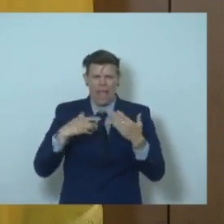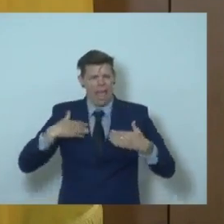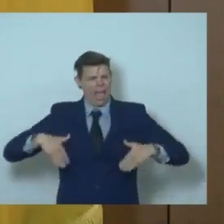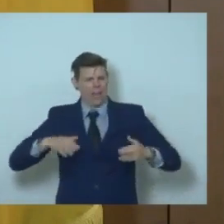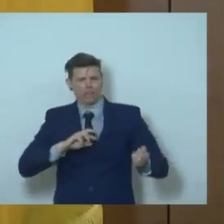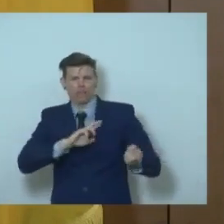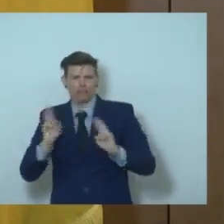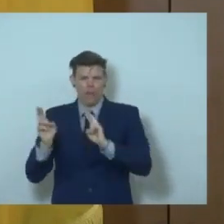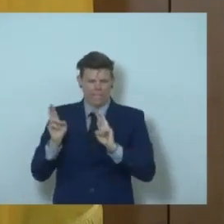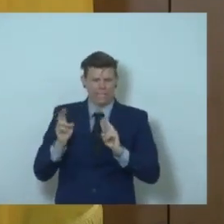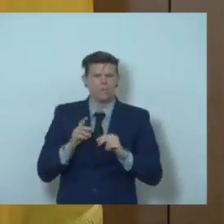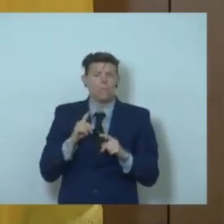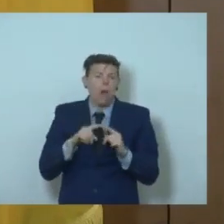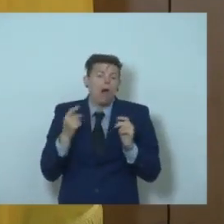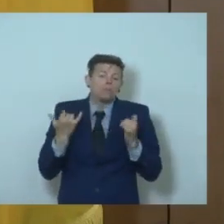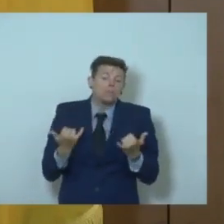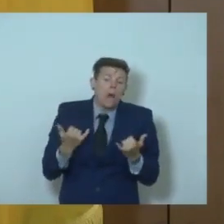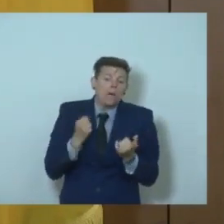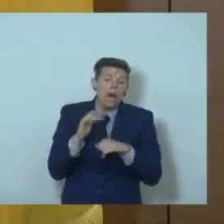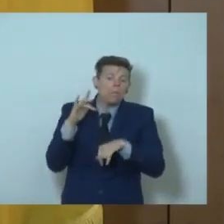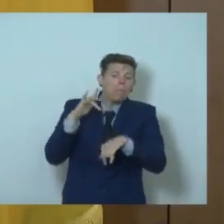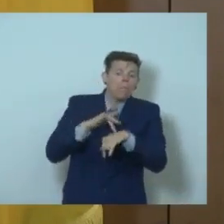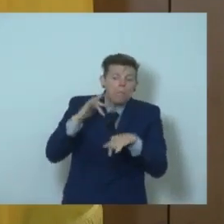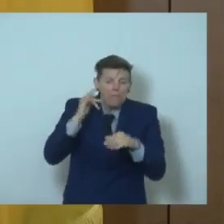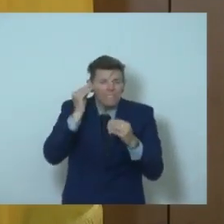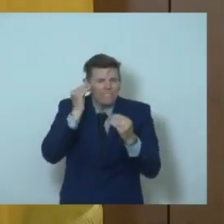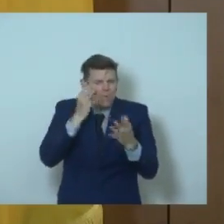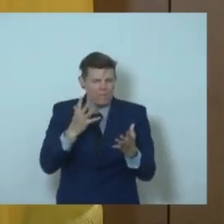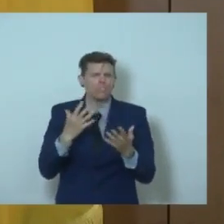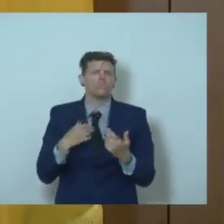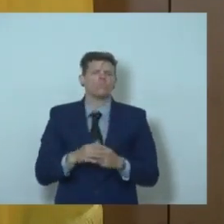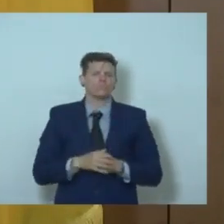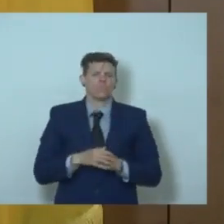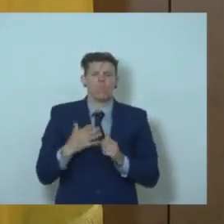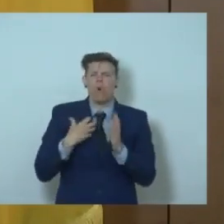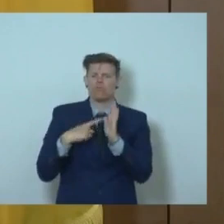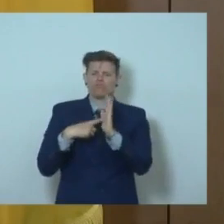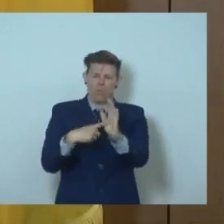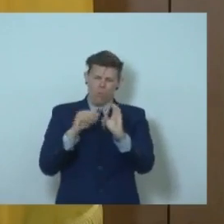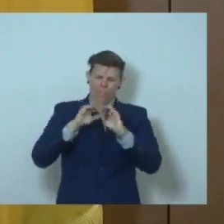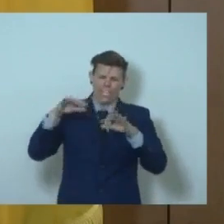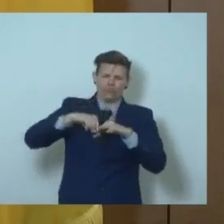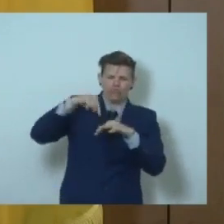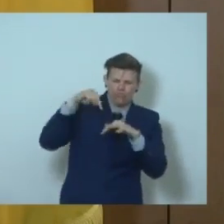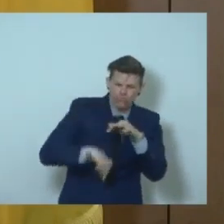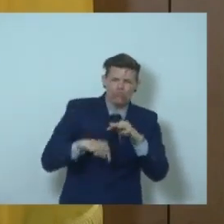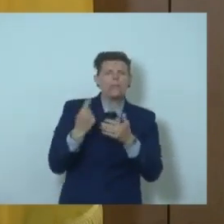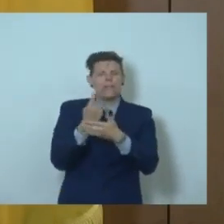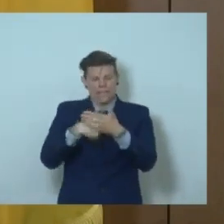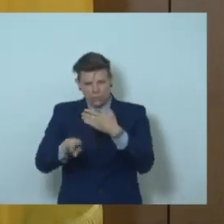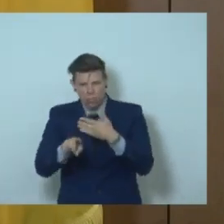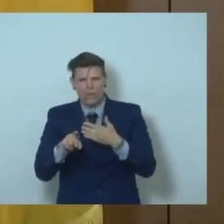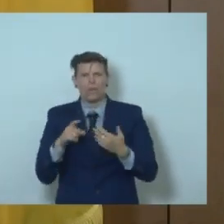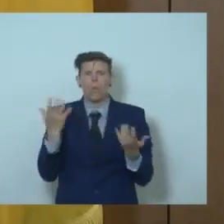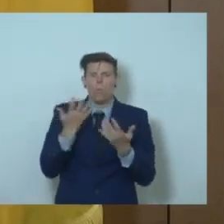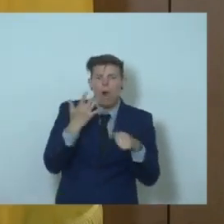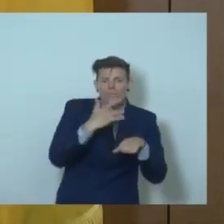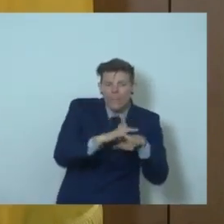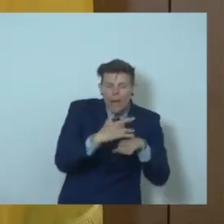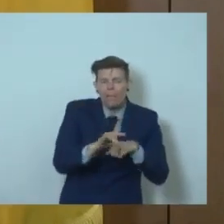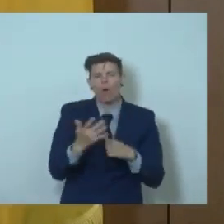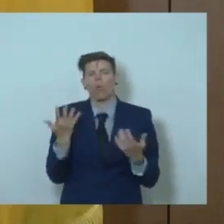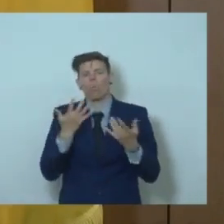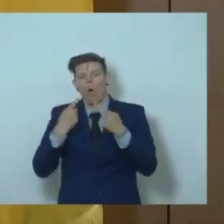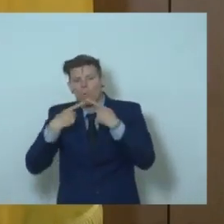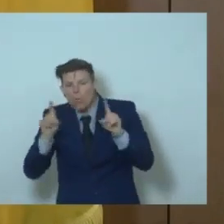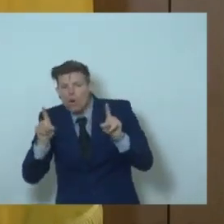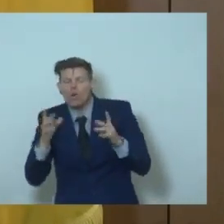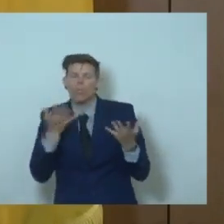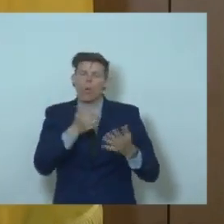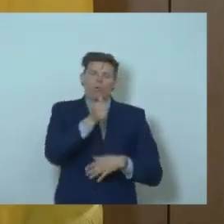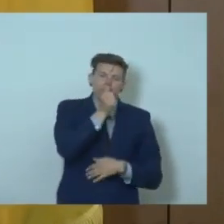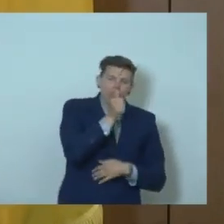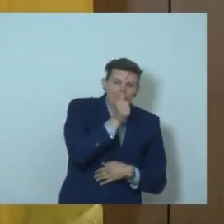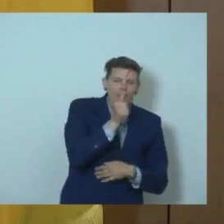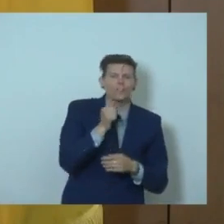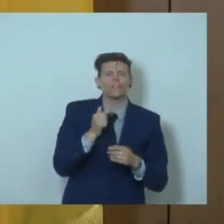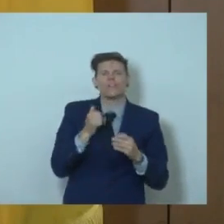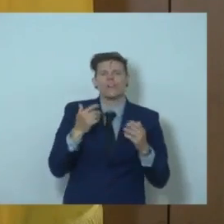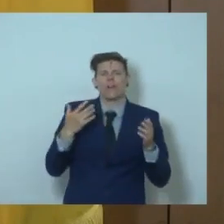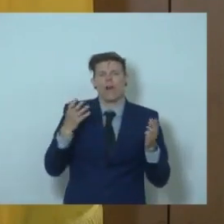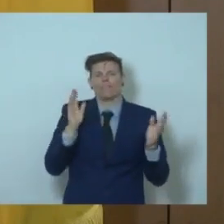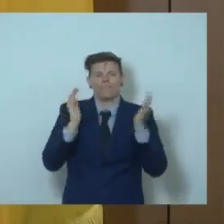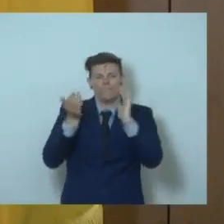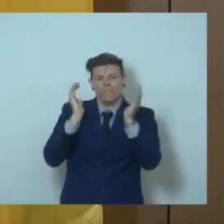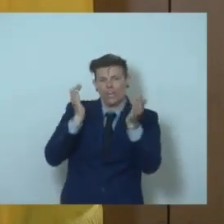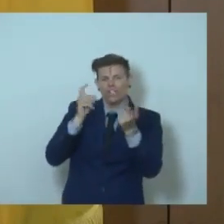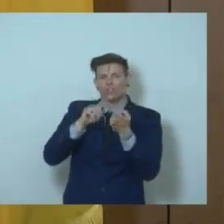AS SOMETHING THAT I HOPE TO TALK ABOUT NEXT WEEK BECAUSE WE’RE NOT QUITE READY TO I MEAN WE CAN’T TALK ABOUT IT TODAY, BUT I’D LIKE TO BE ABLE TO SHOW THE PUBLIC HOW TESTING WORKS AND NOW